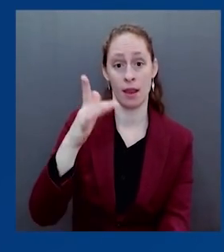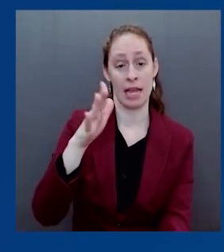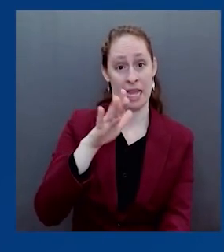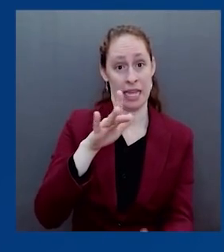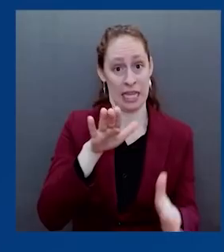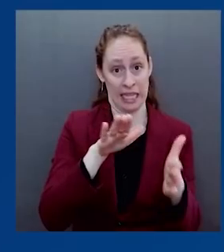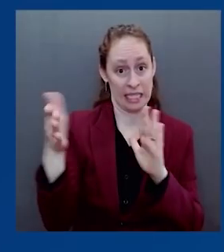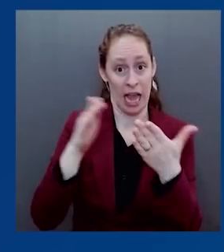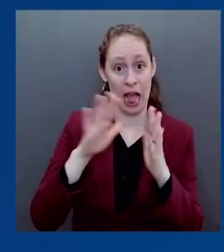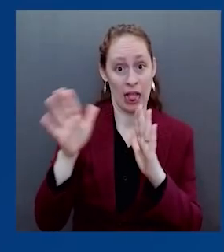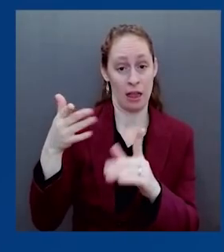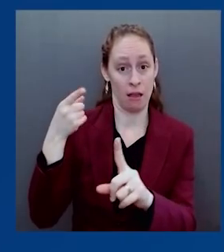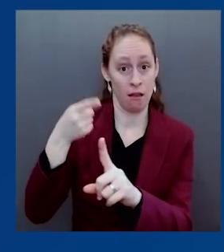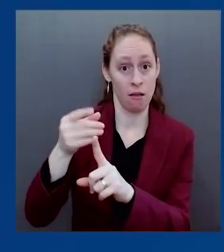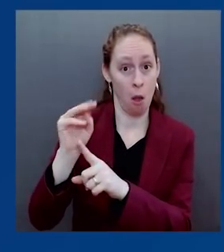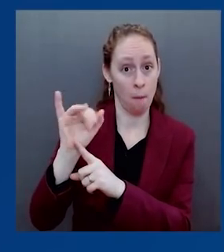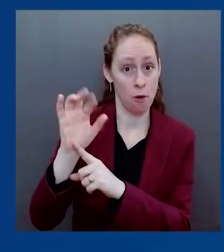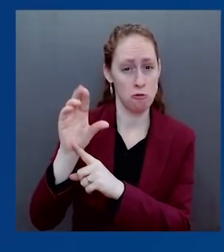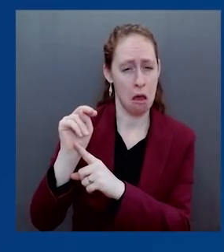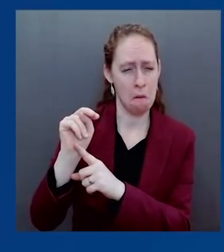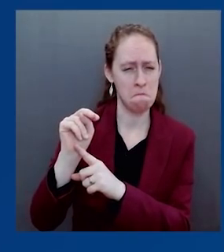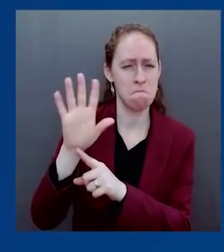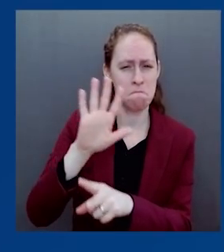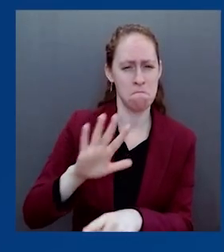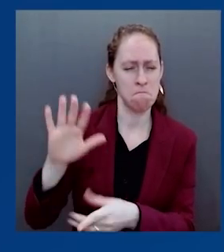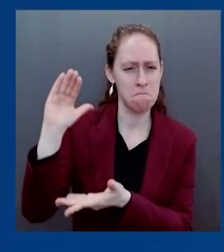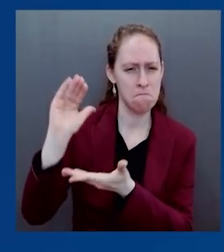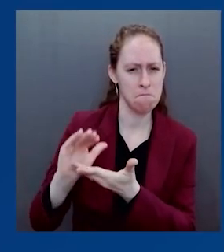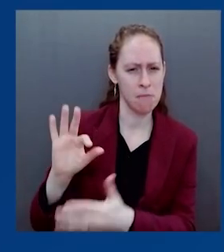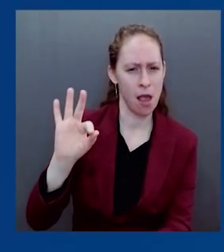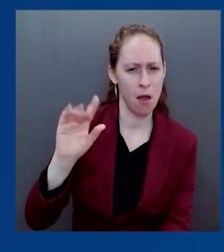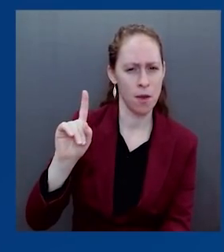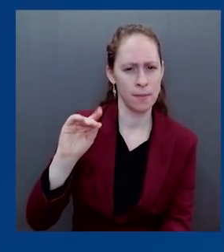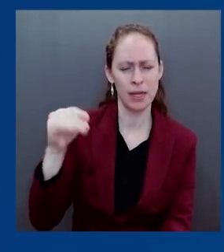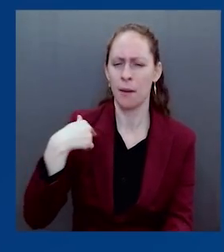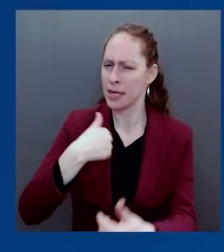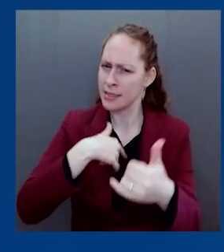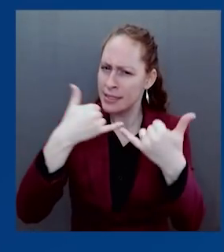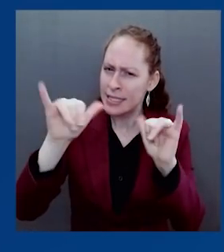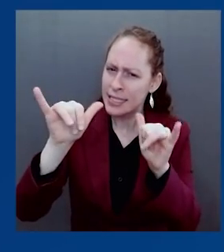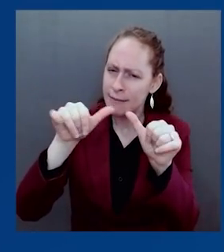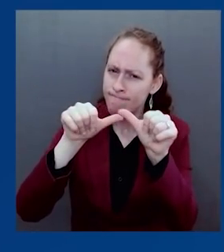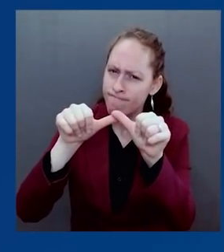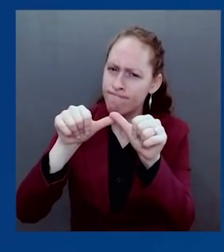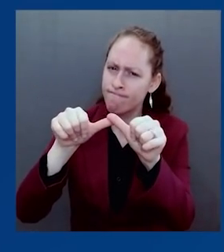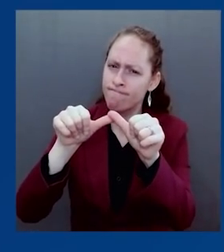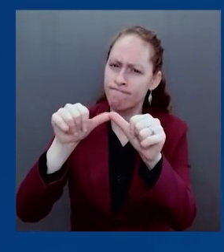And we will need to follow those deaths over the next couple of weeks to see the impact of Omicron on mortality.